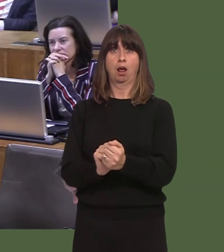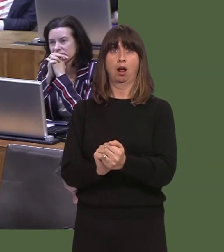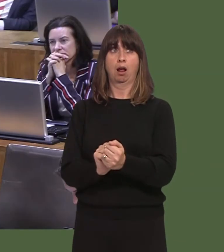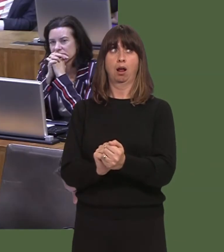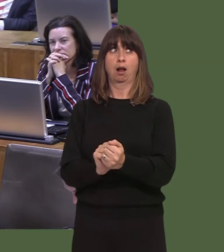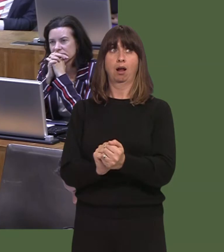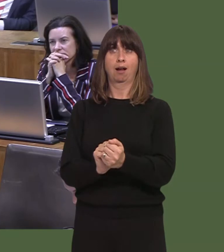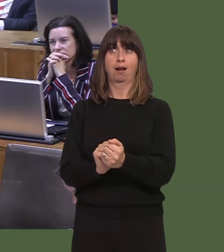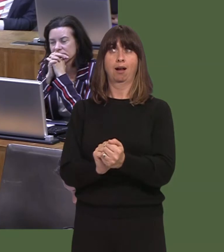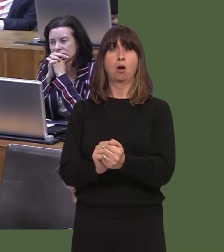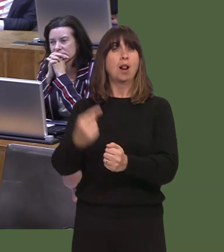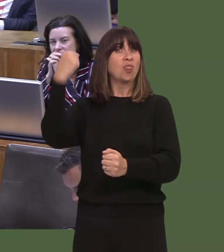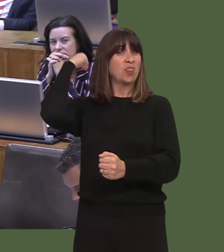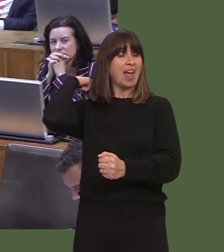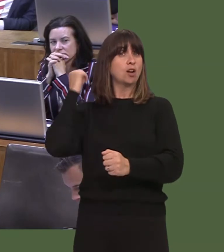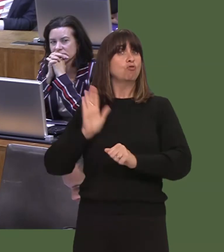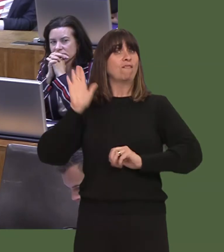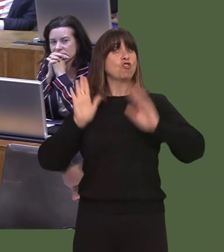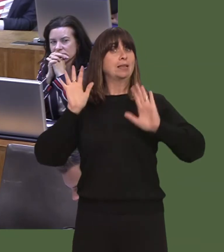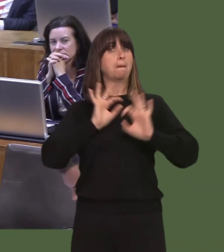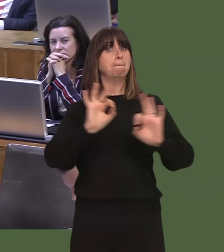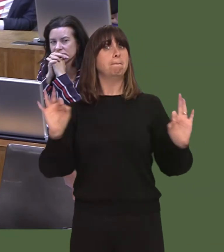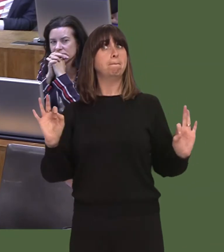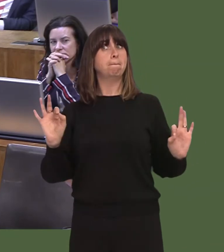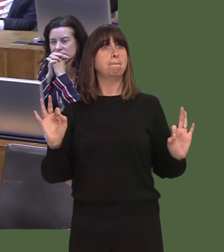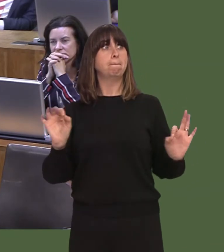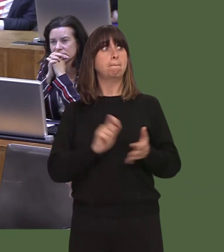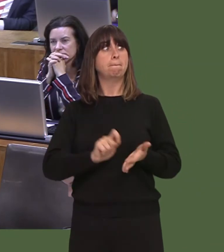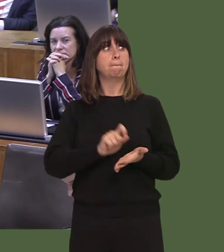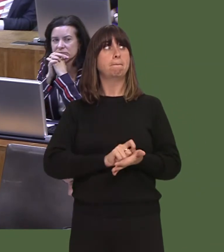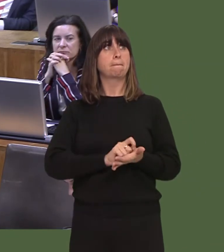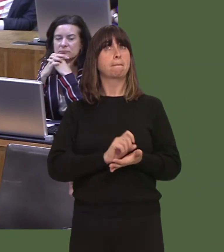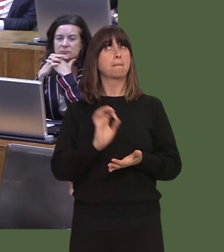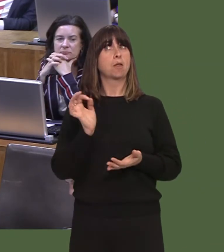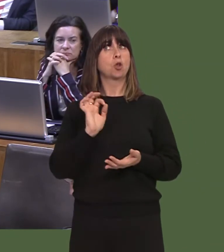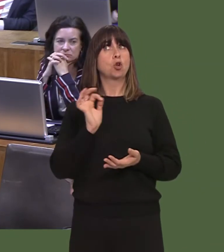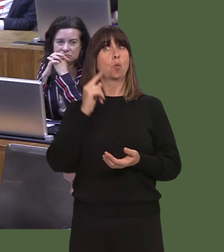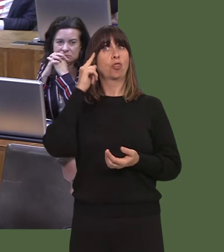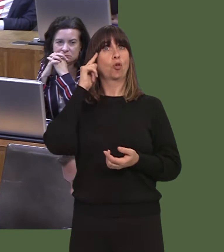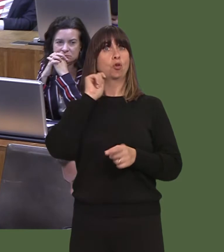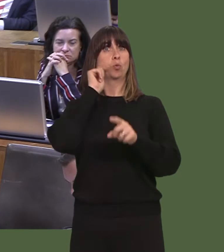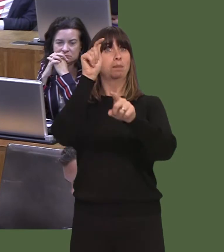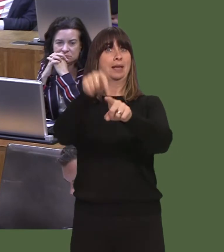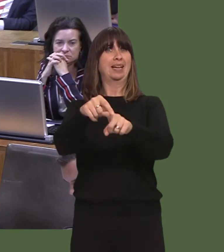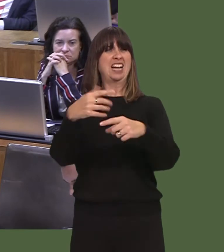when nobody mentioned a 'no deal' Brexit two years ago, is it actually honest to say to people, 'Tough luck.